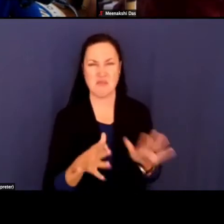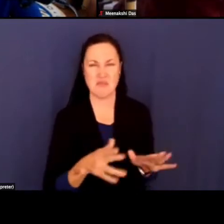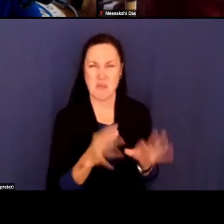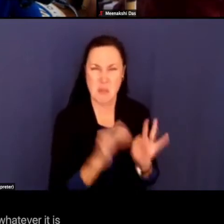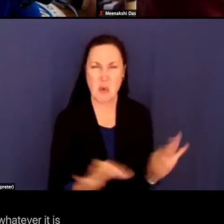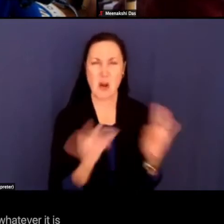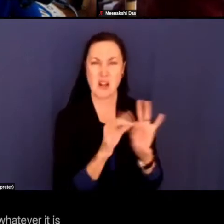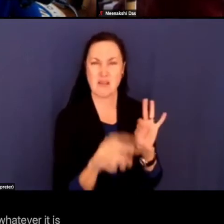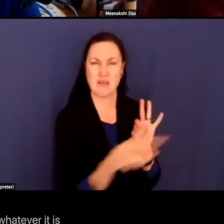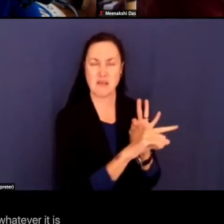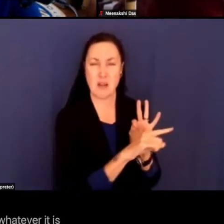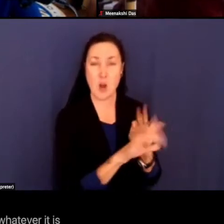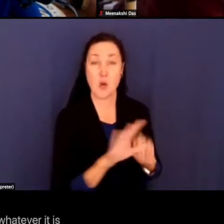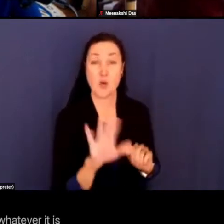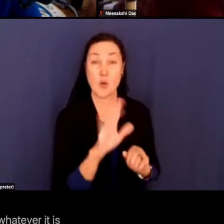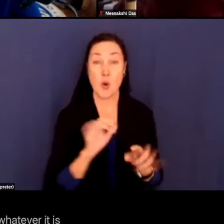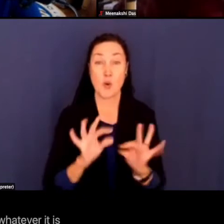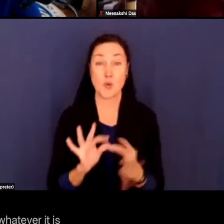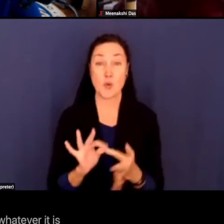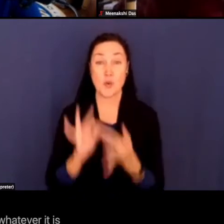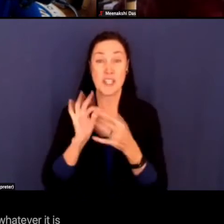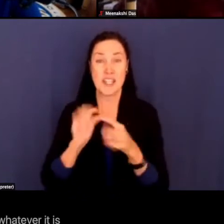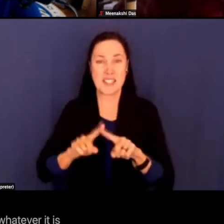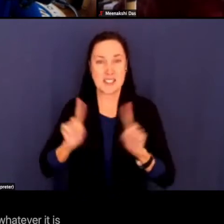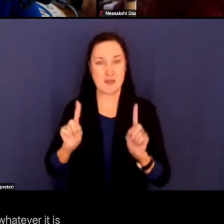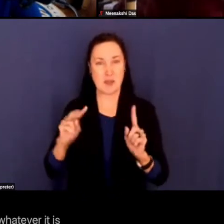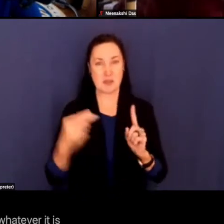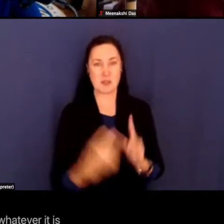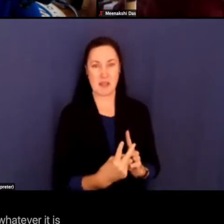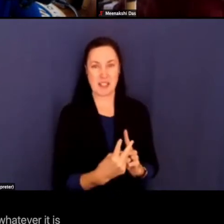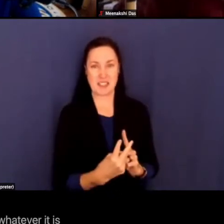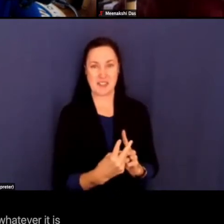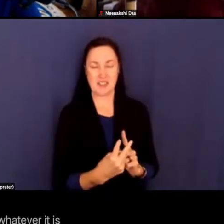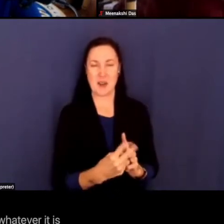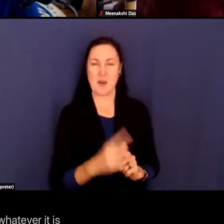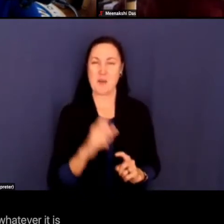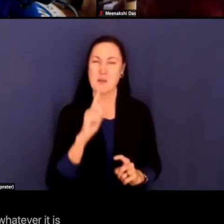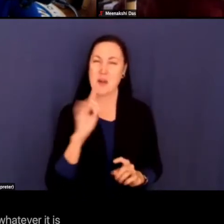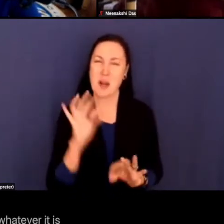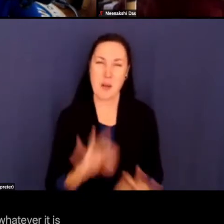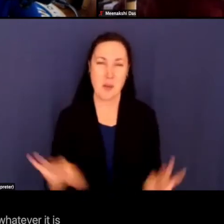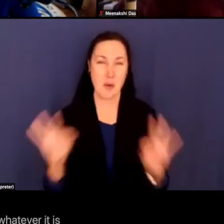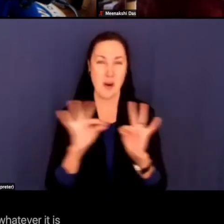important one and really valuable one and really helps their work in many places. At UC Davis,